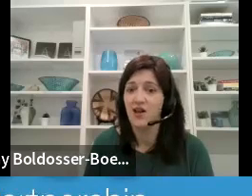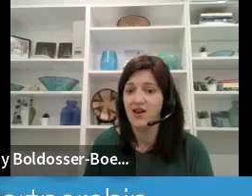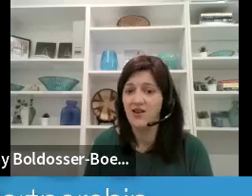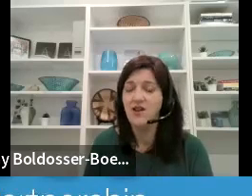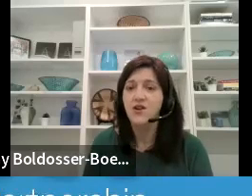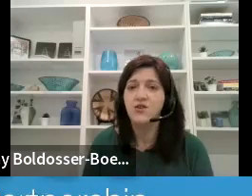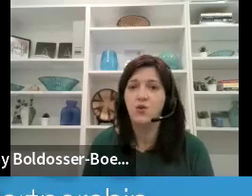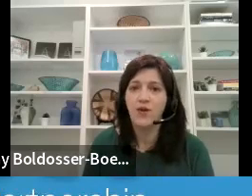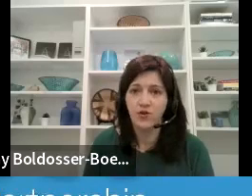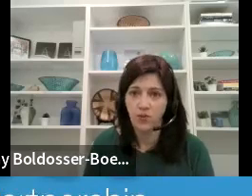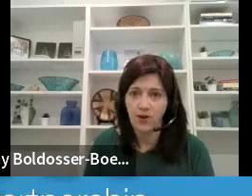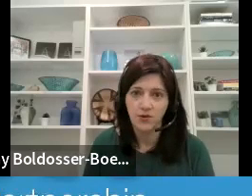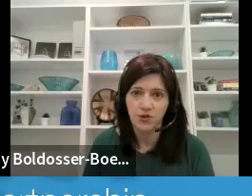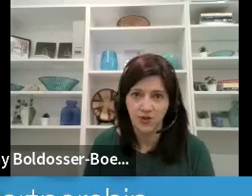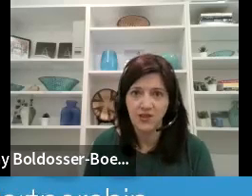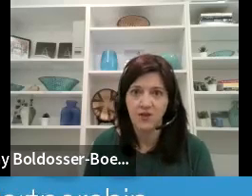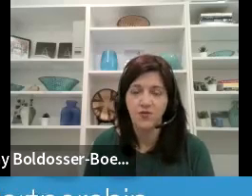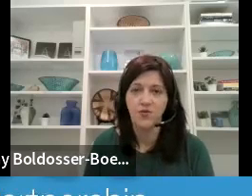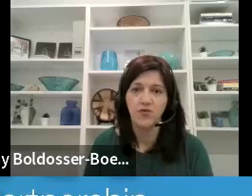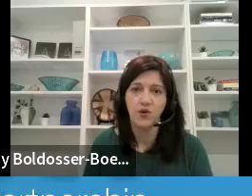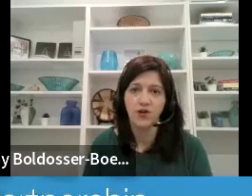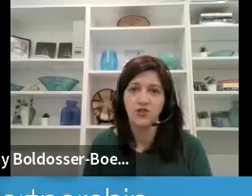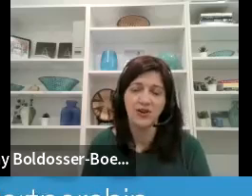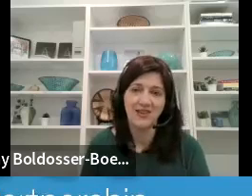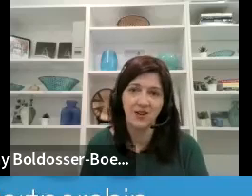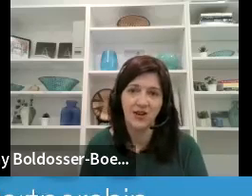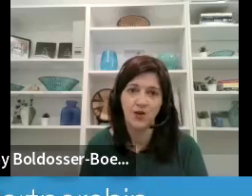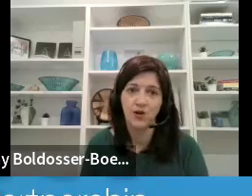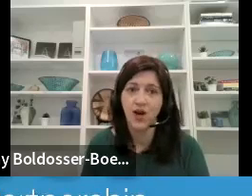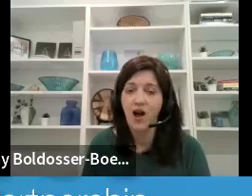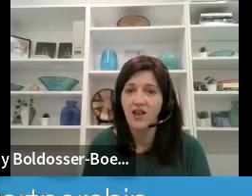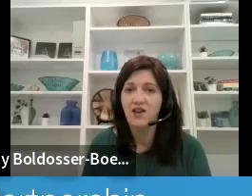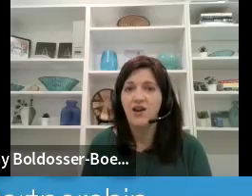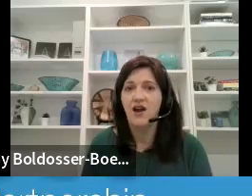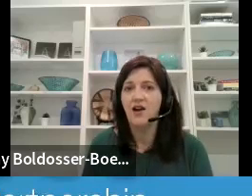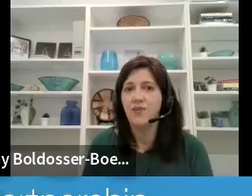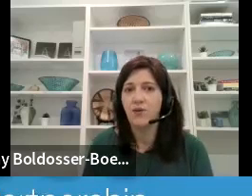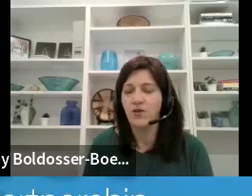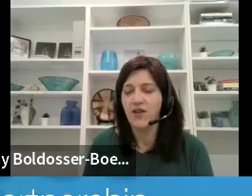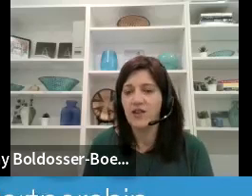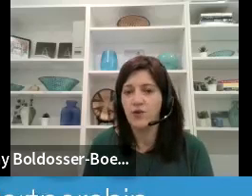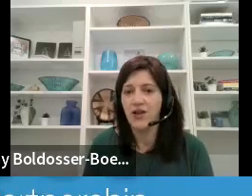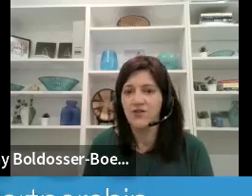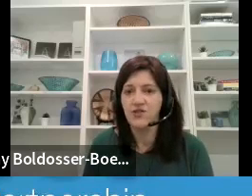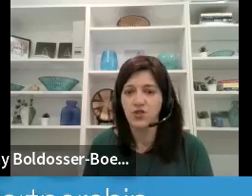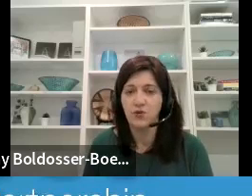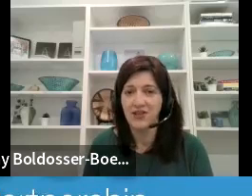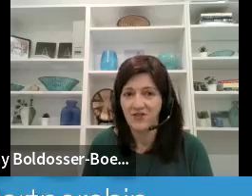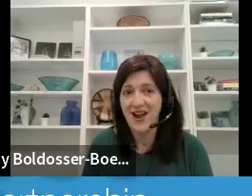online, so whether you were able to read them from the floor during the hearing or not, they were available and searchable.